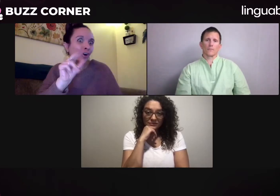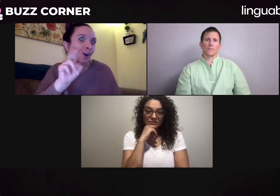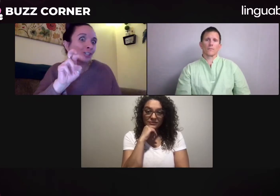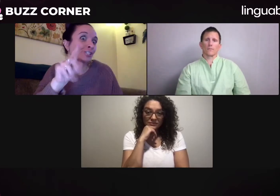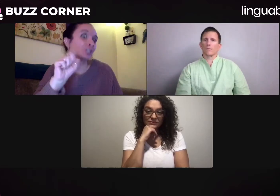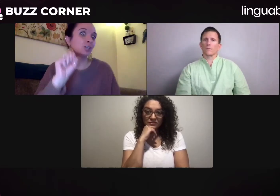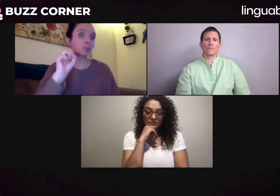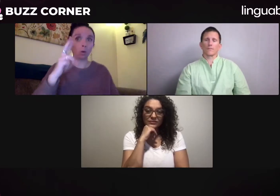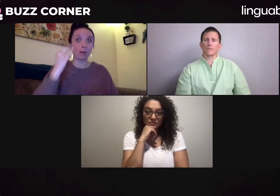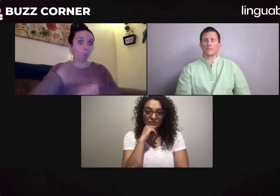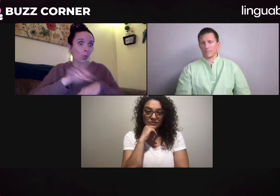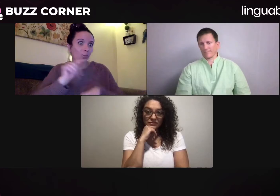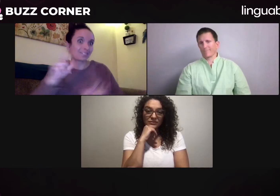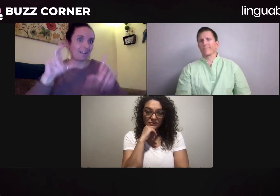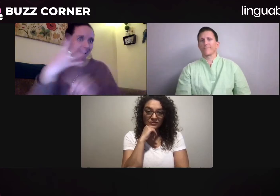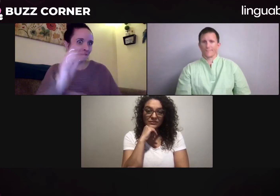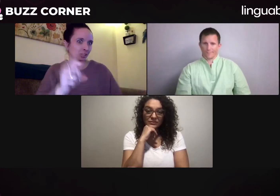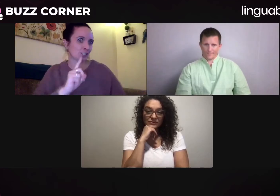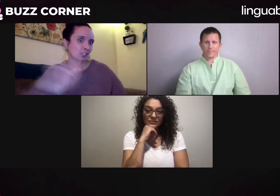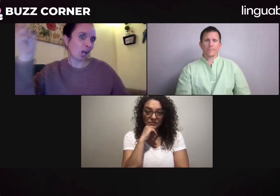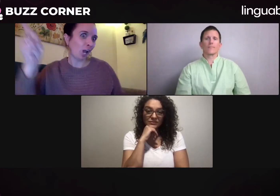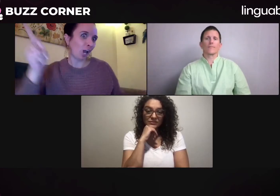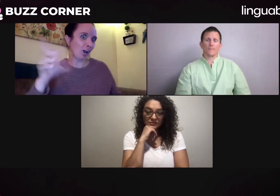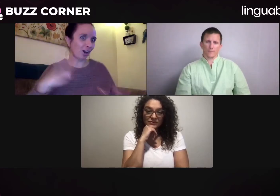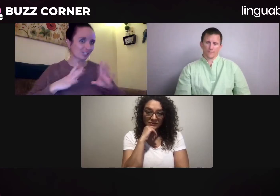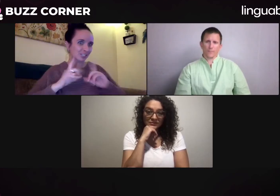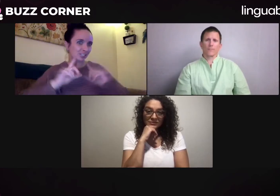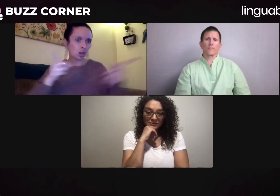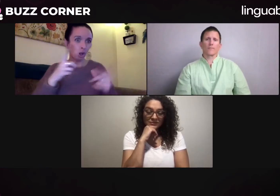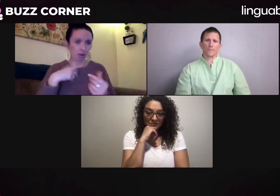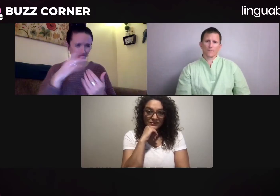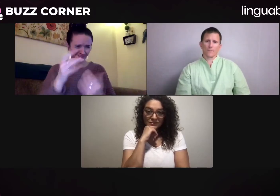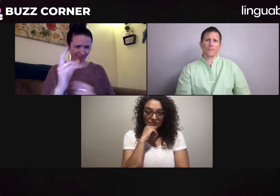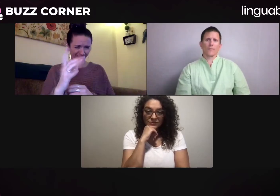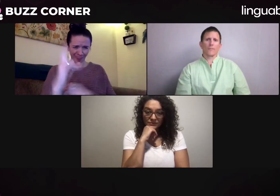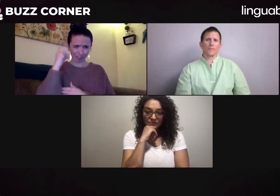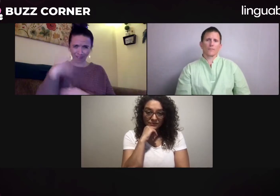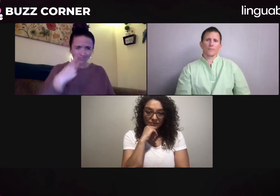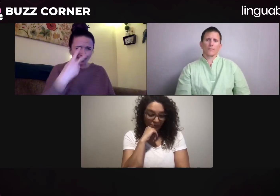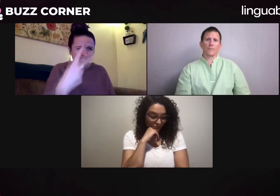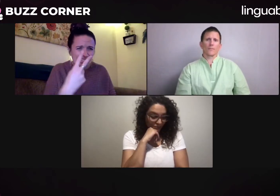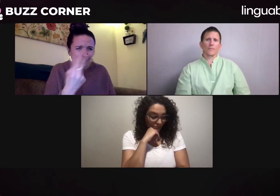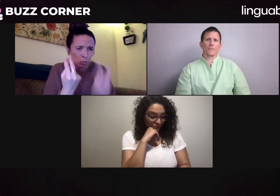and it's interesting to see that it seems like these public facing events, like